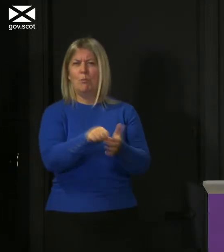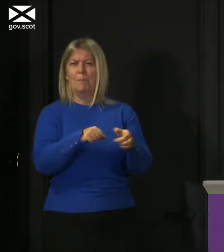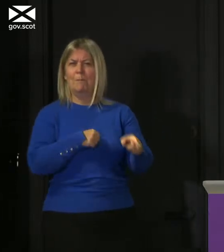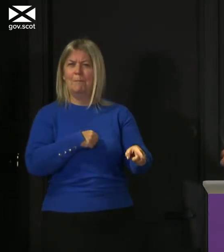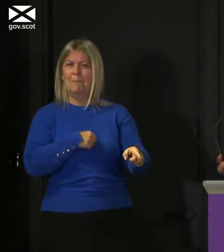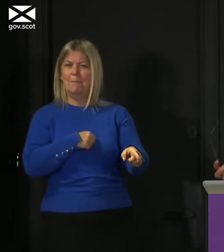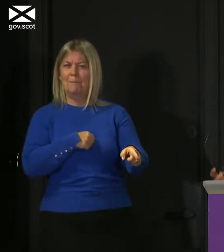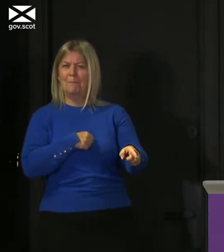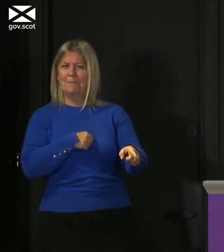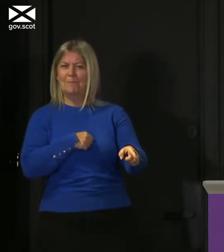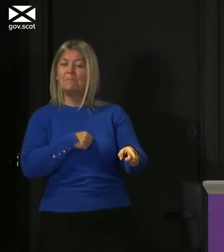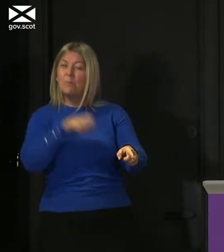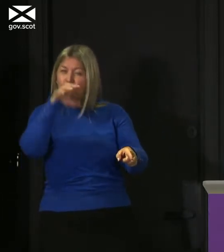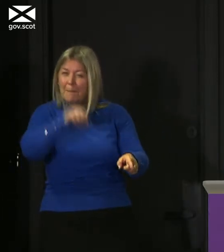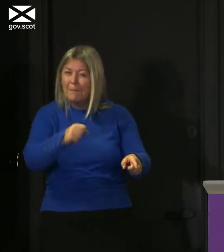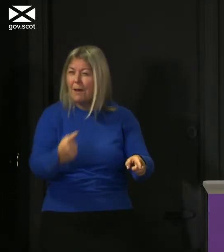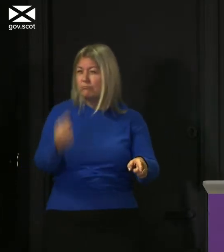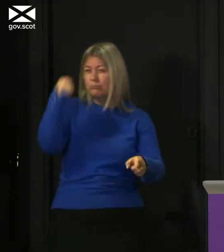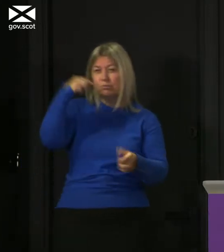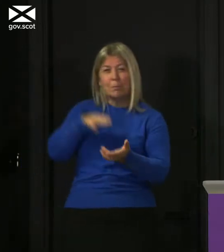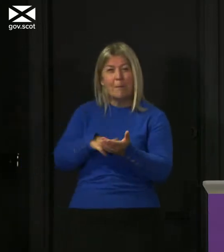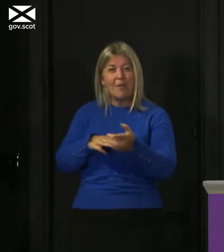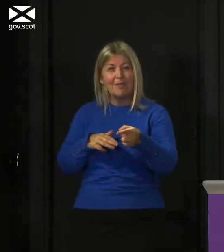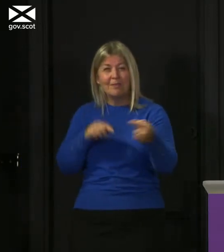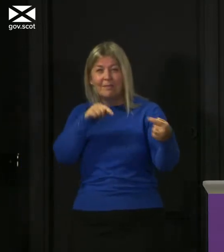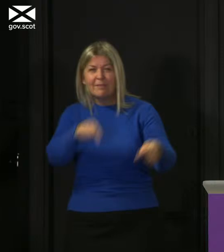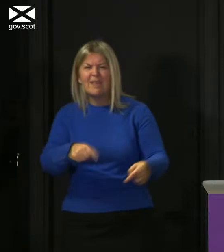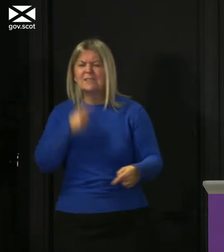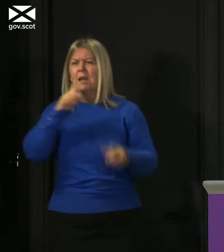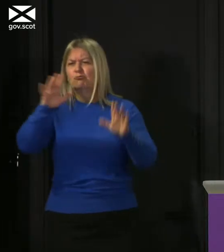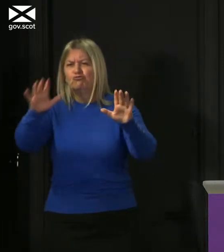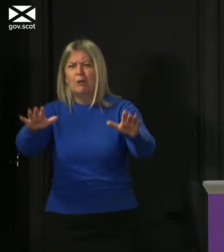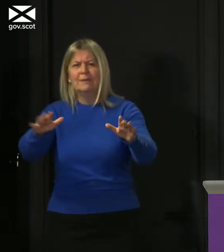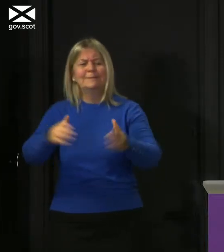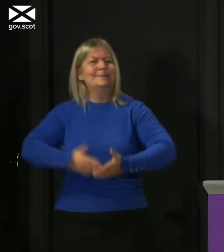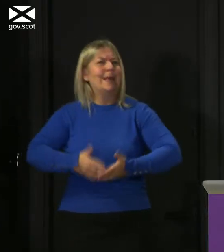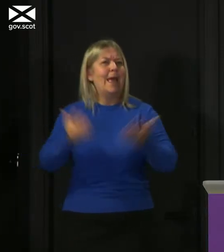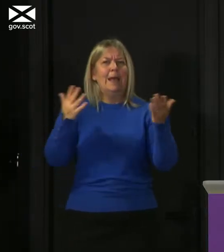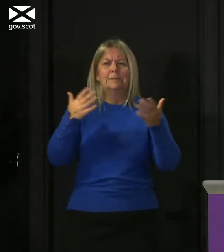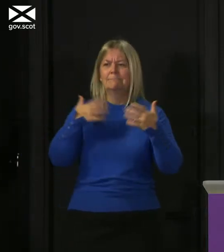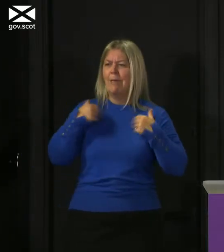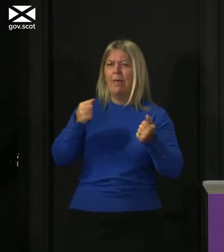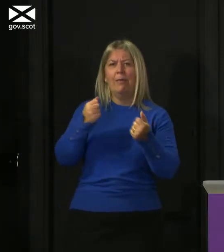cast our minds back a month, if I stood up here and said that any health board had a positivity